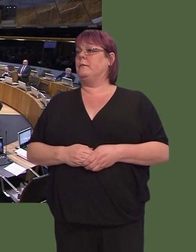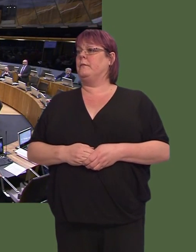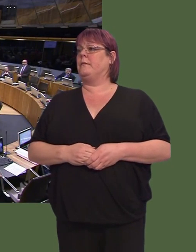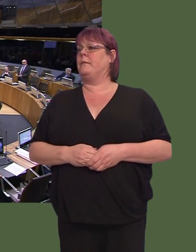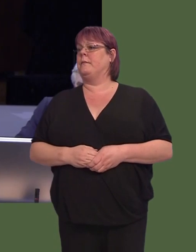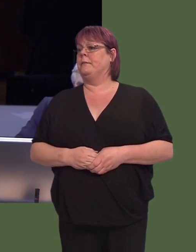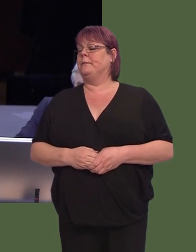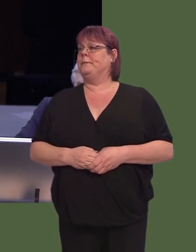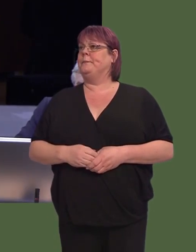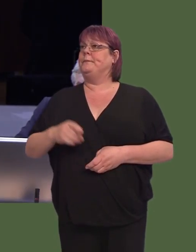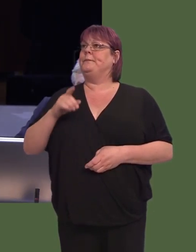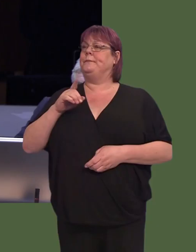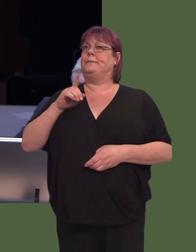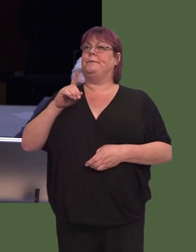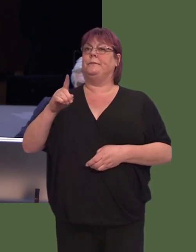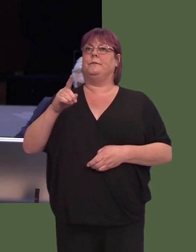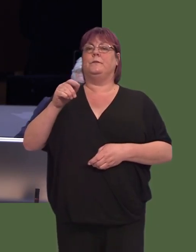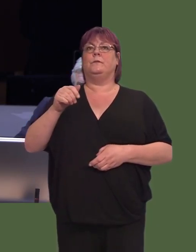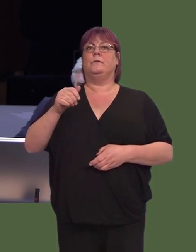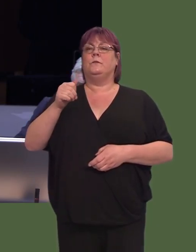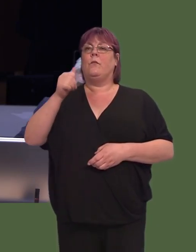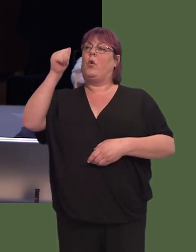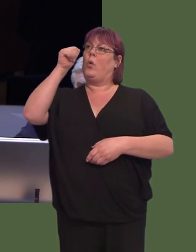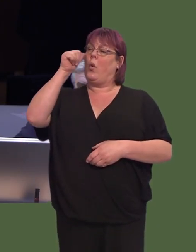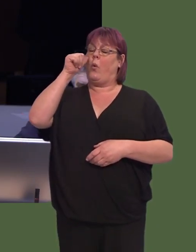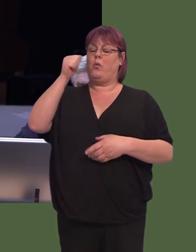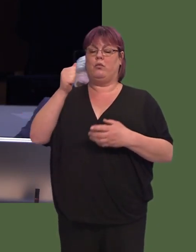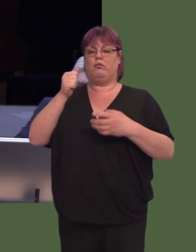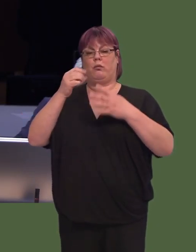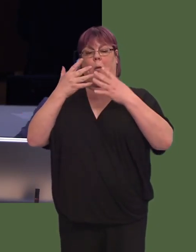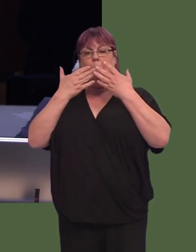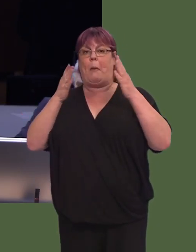stated very clearly, but I'm sure you'd agree as well that we in this Parliament have not